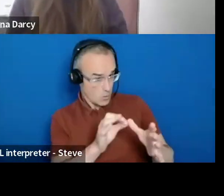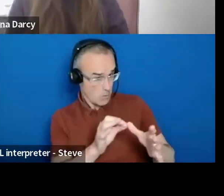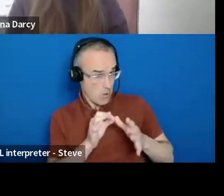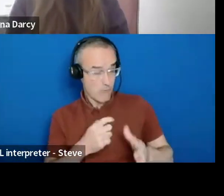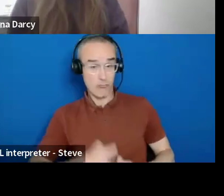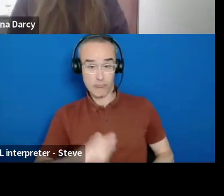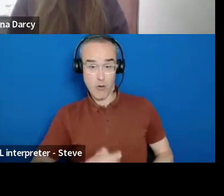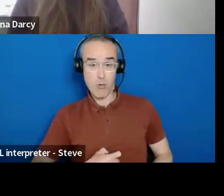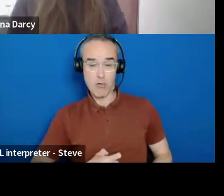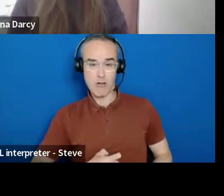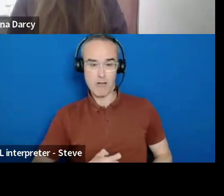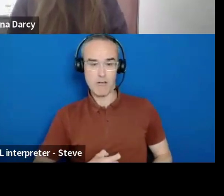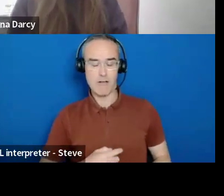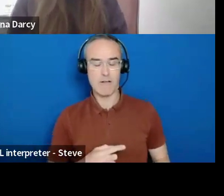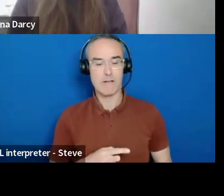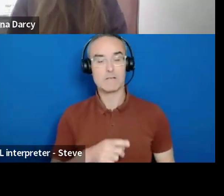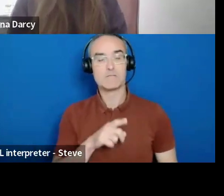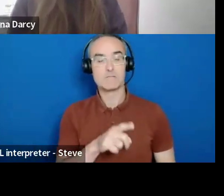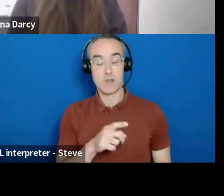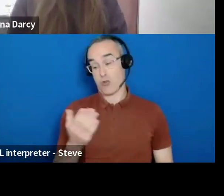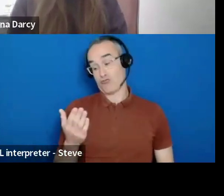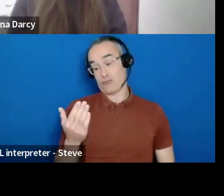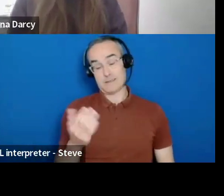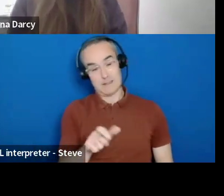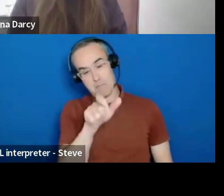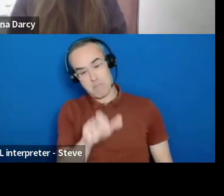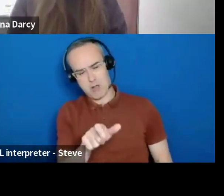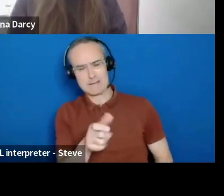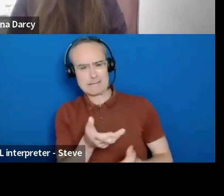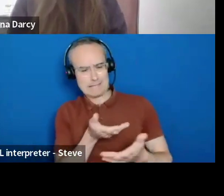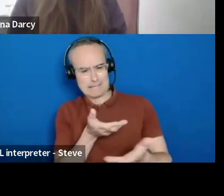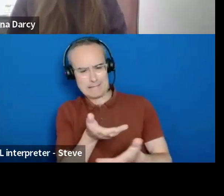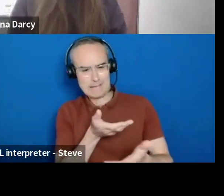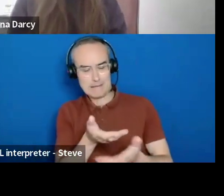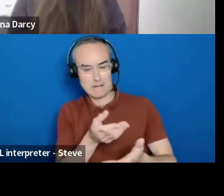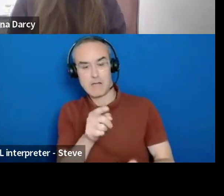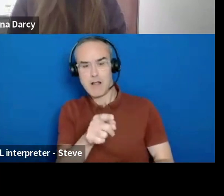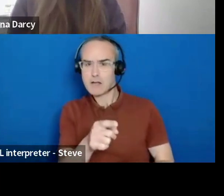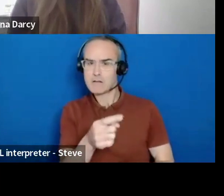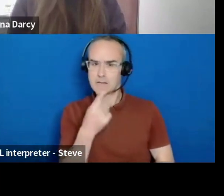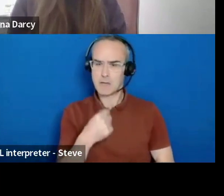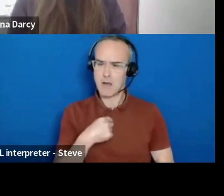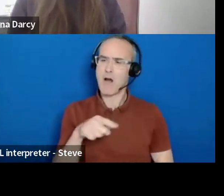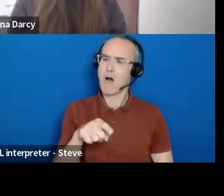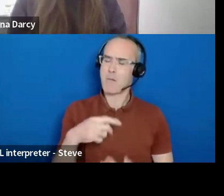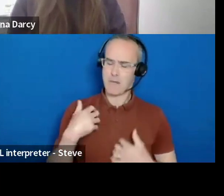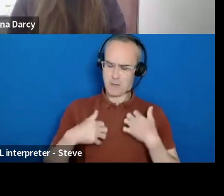I spoke to somebody recently who came to me and said, well, I... that they were interested in the work of this particular body.